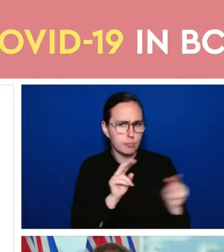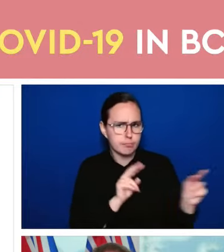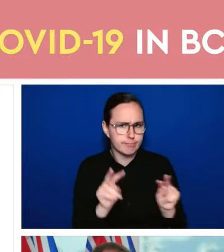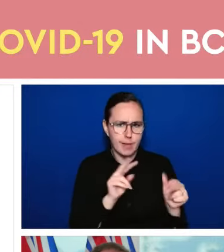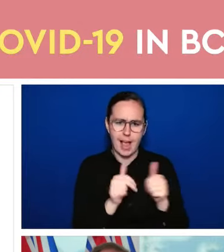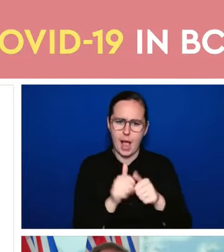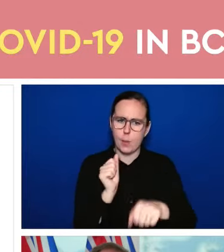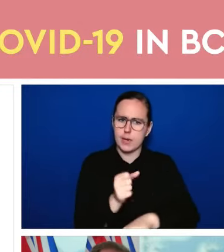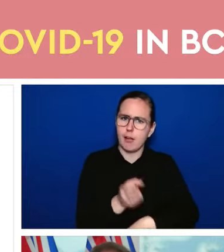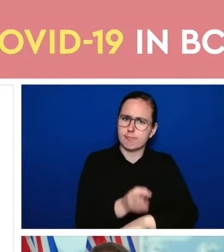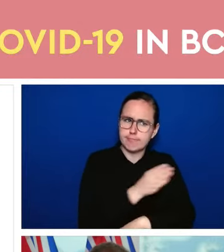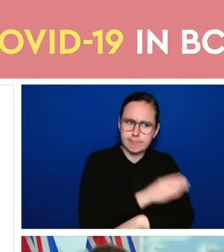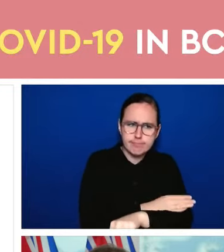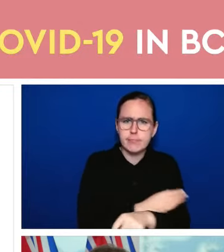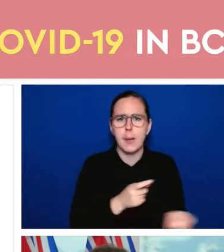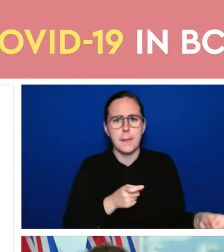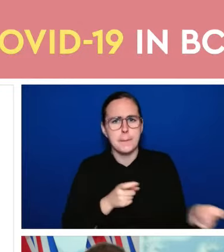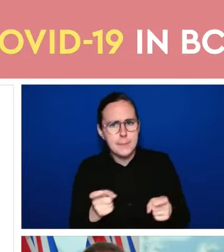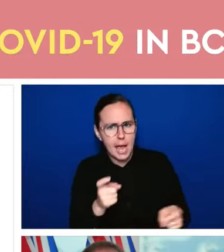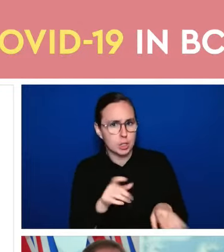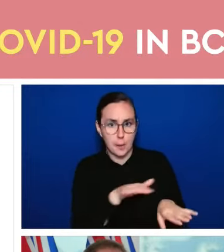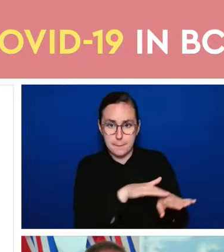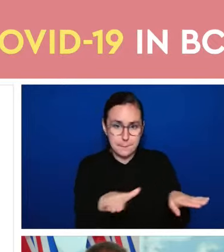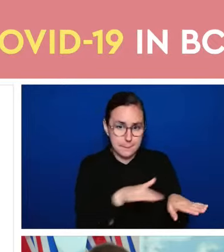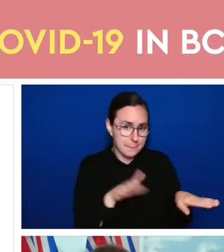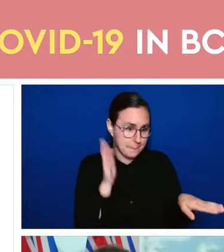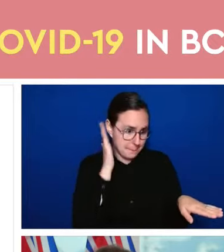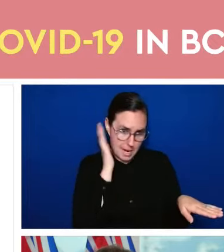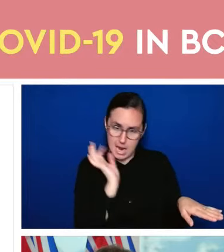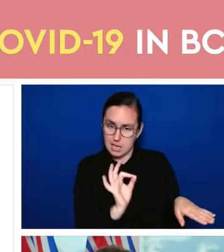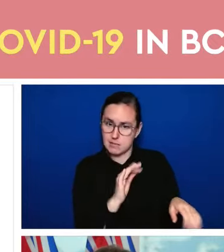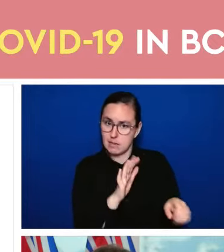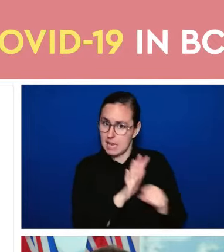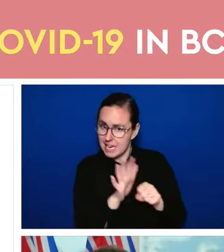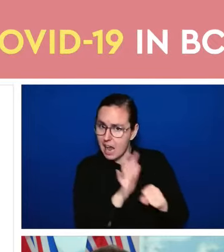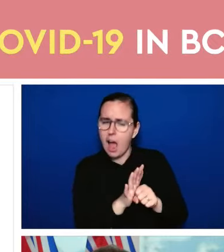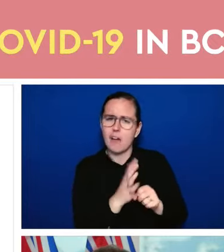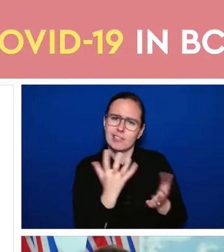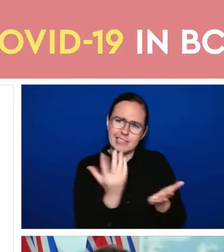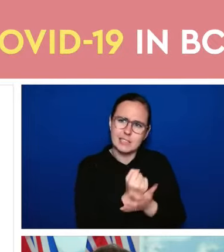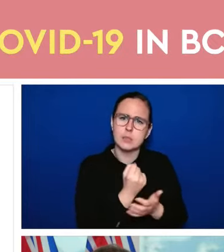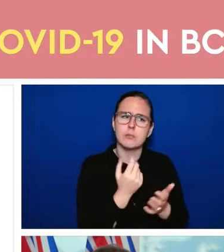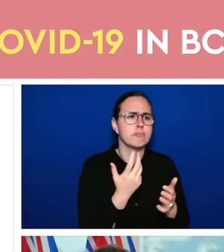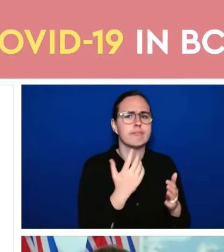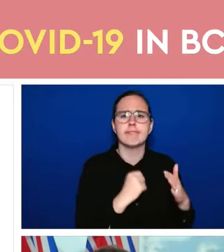we're going to continue to do as we have done an- extraordinary